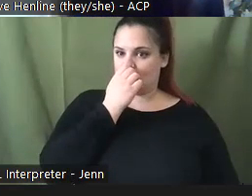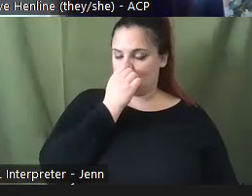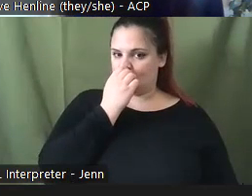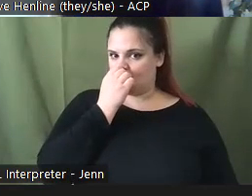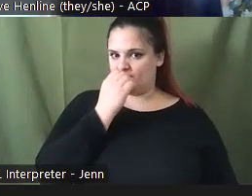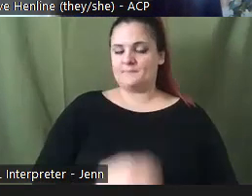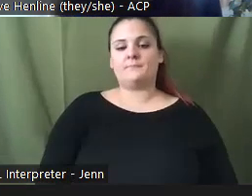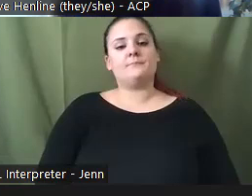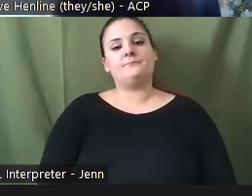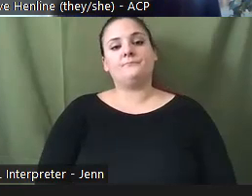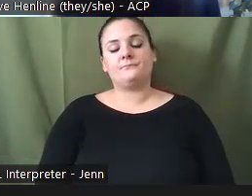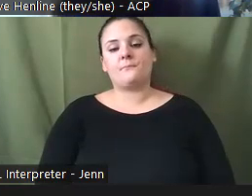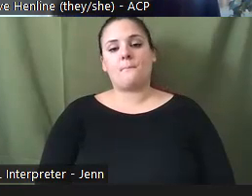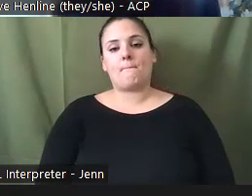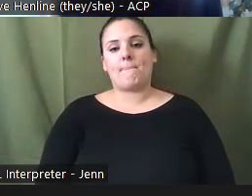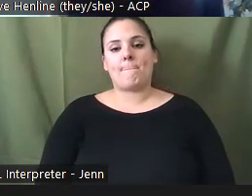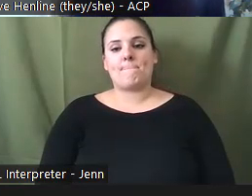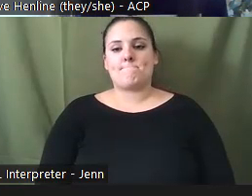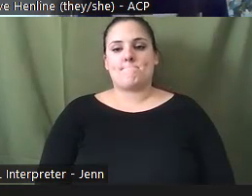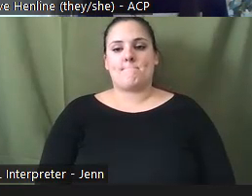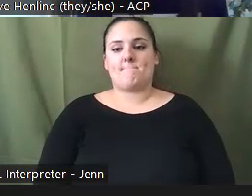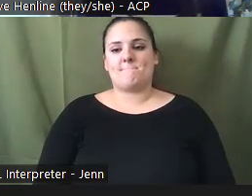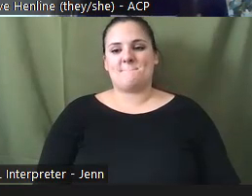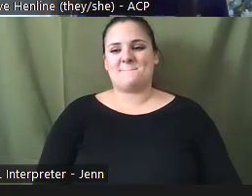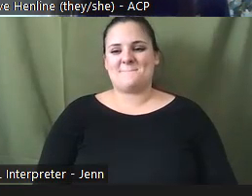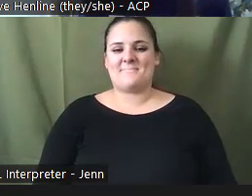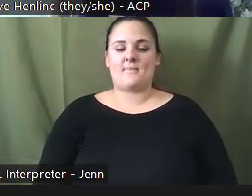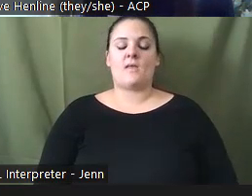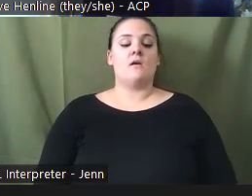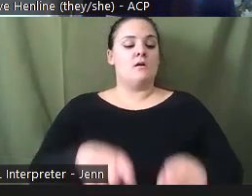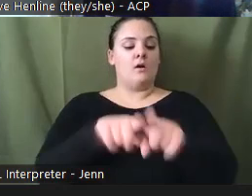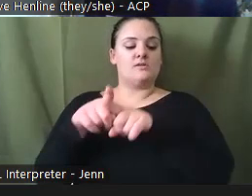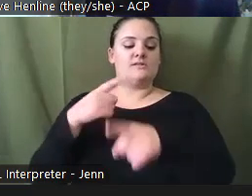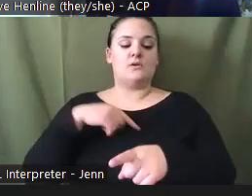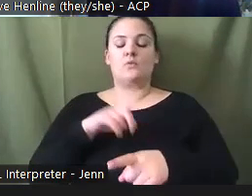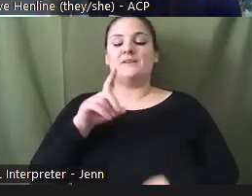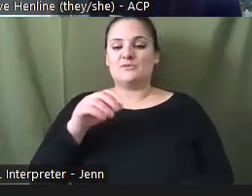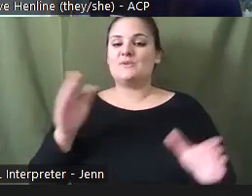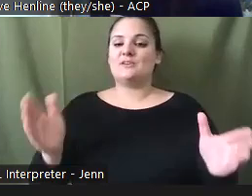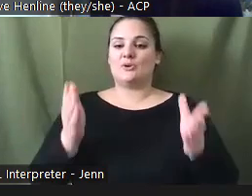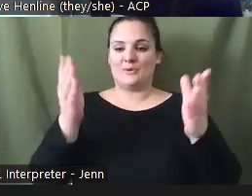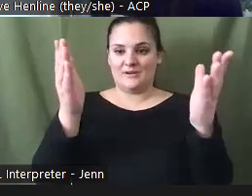Sorry I'm just scrolling here. Oh we also encourage that ACP and confidential